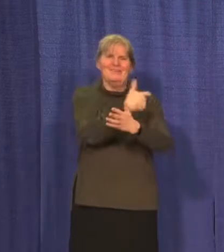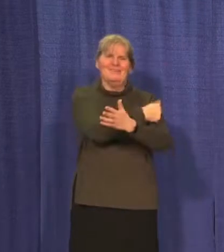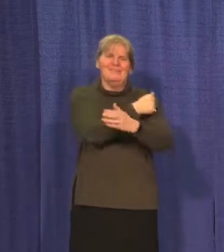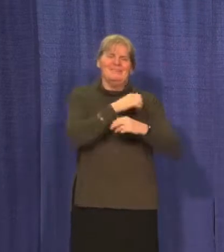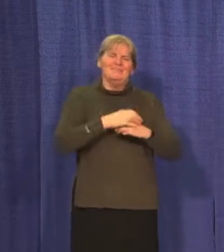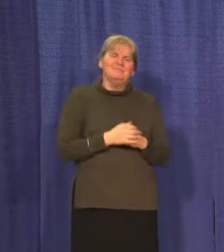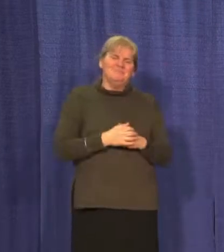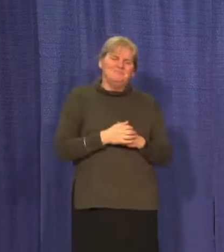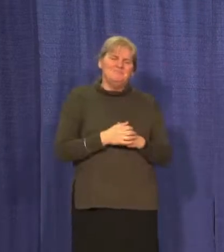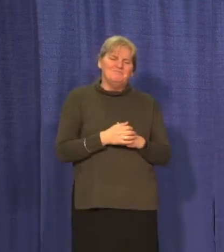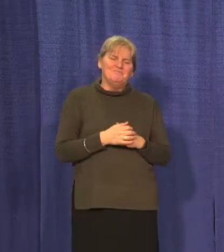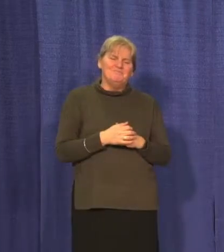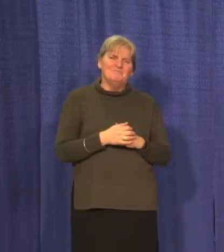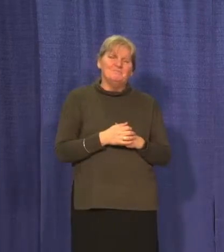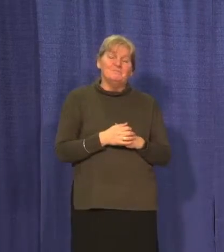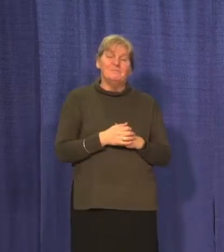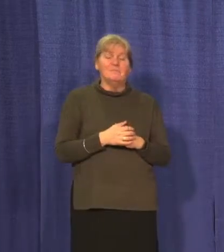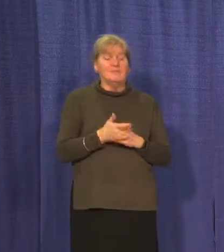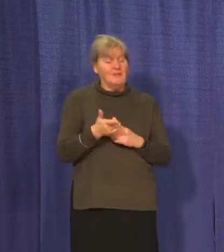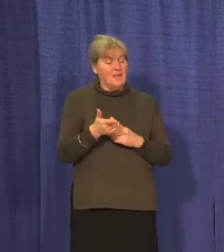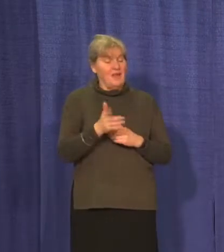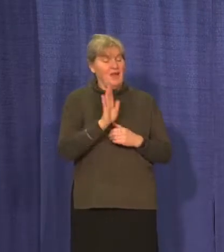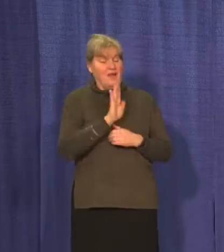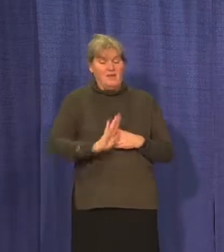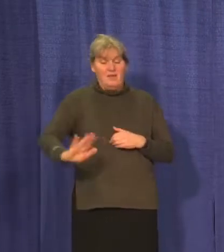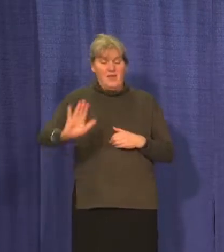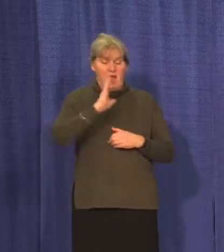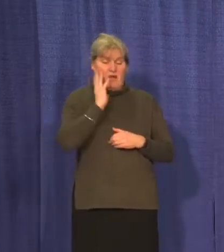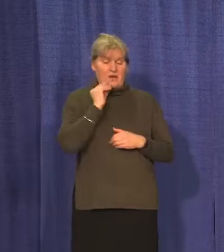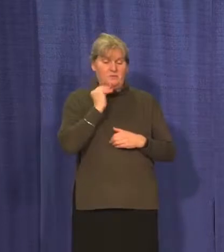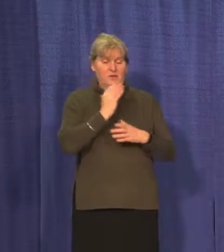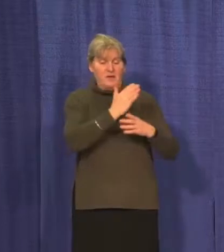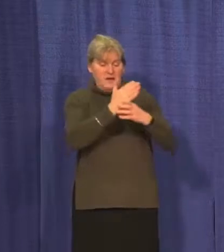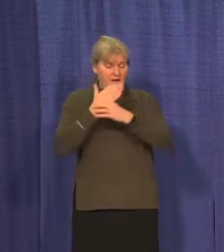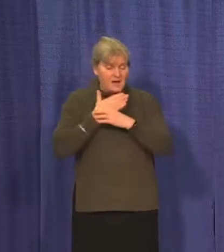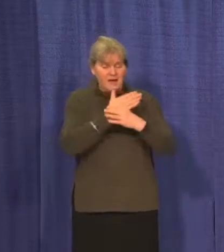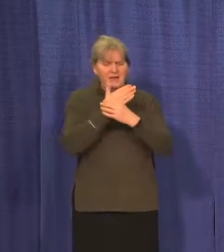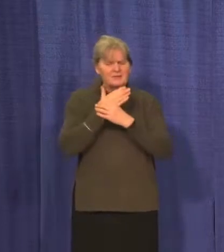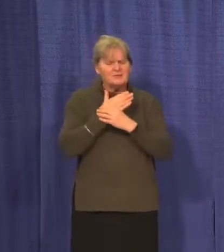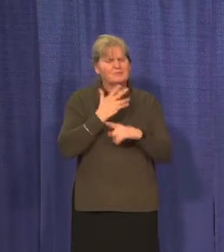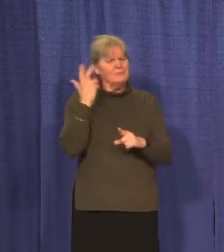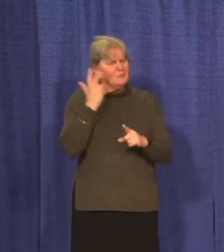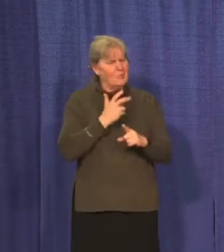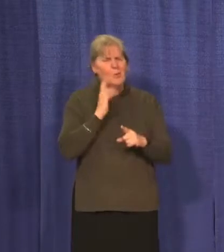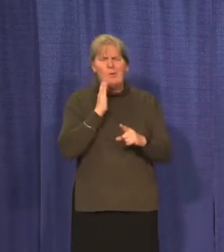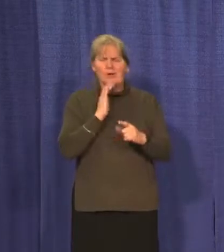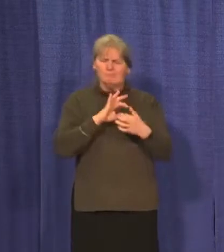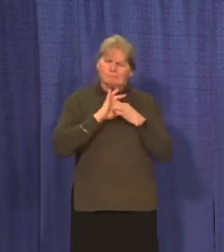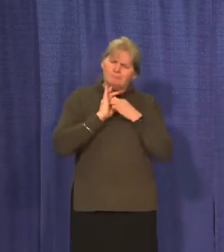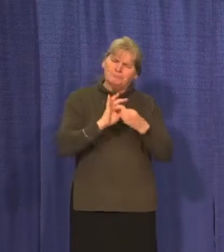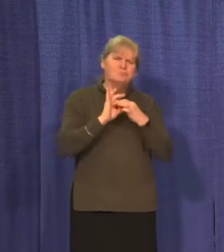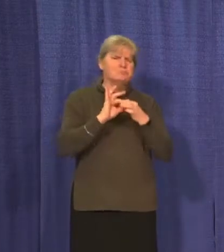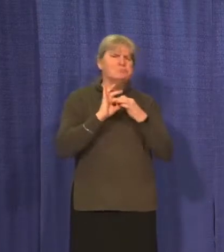to administer the COVID-19 vaccine. This shared experience among the team will create an unbreakable